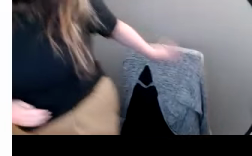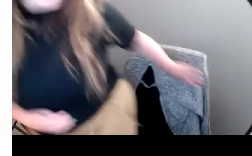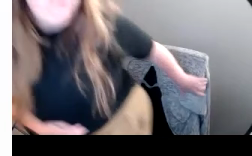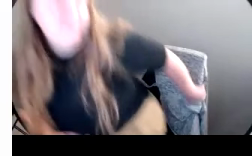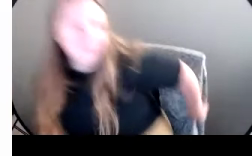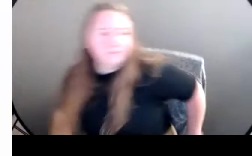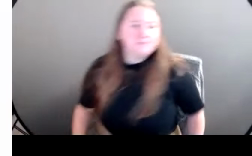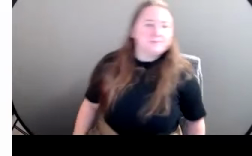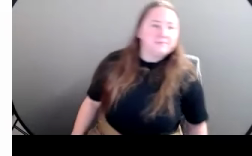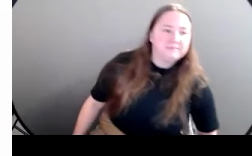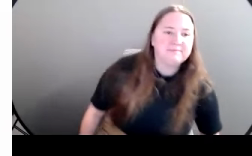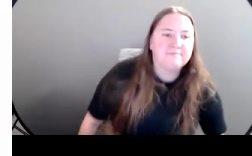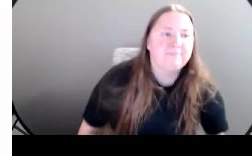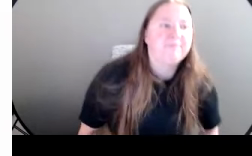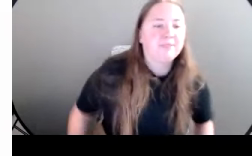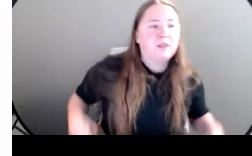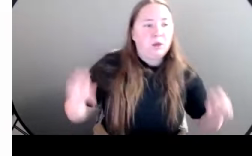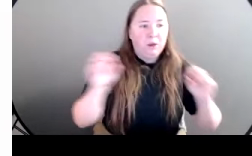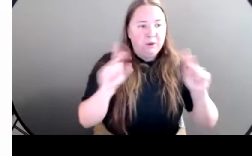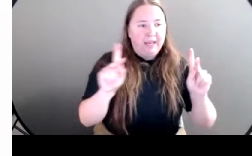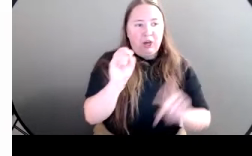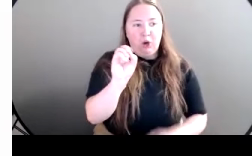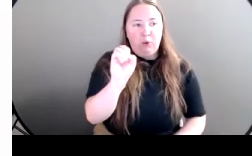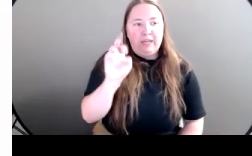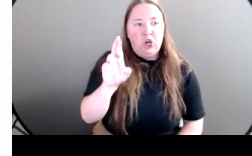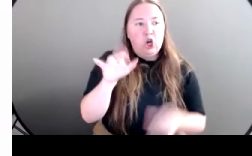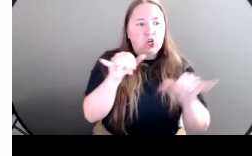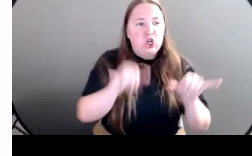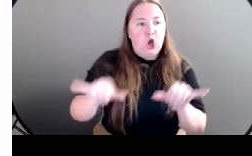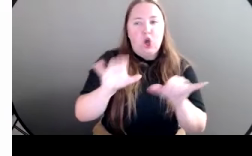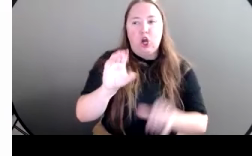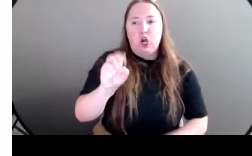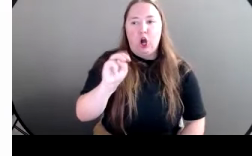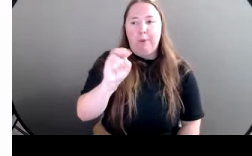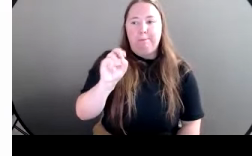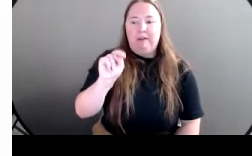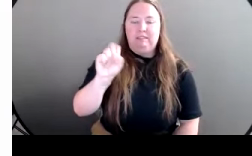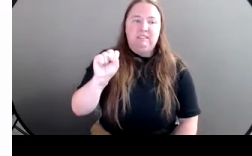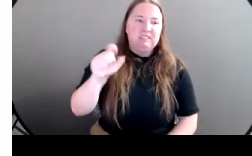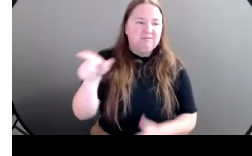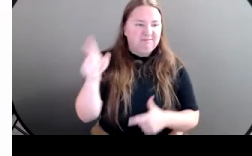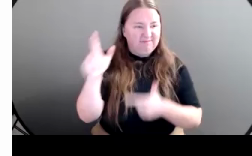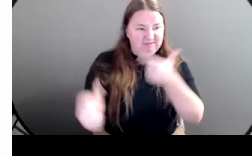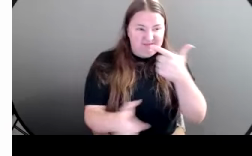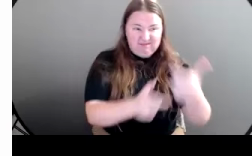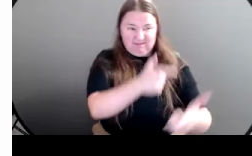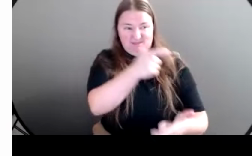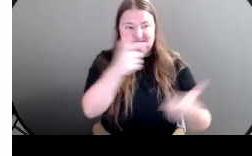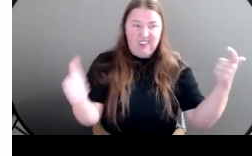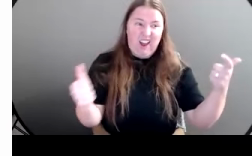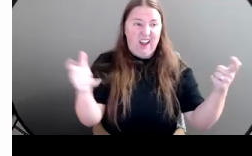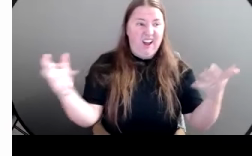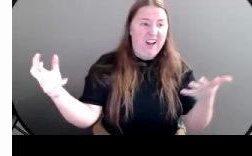All righty. We OER commons. Okay. So this is, a giant, repository as well.